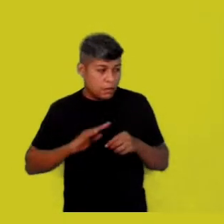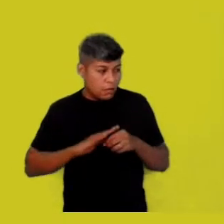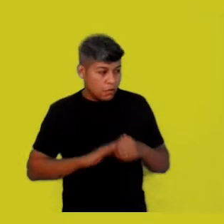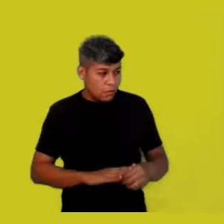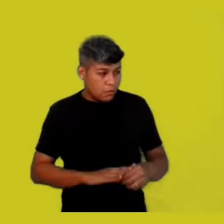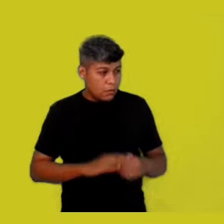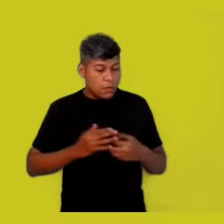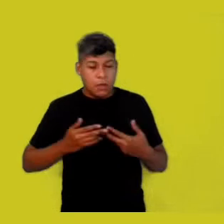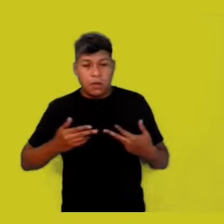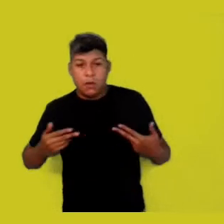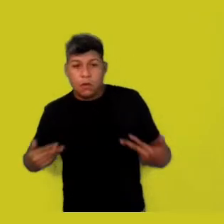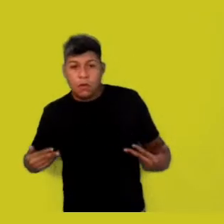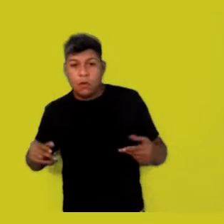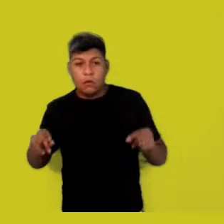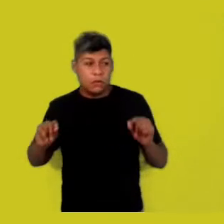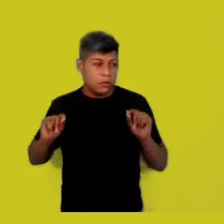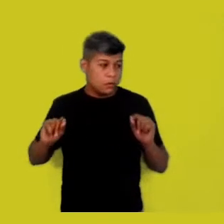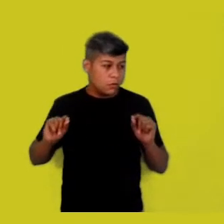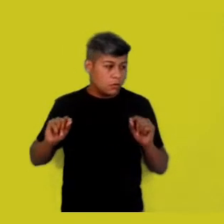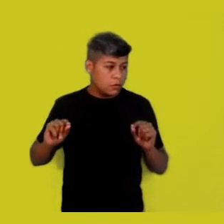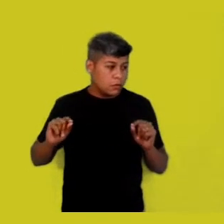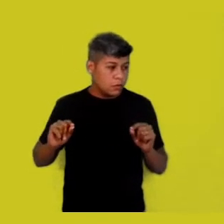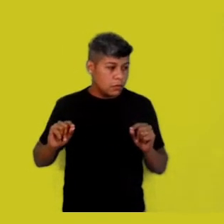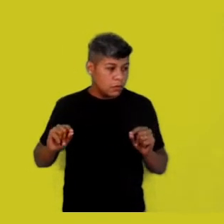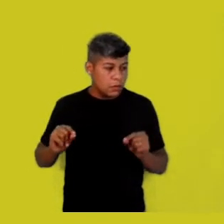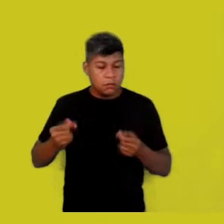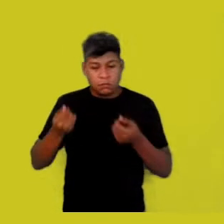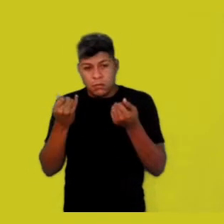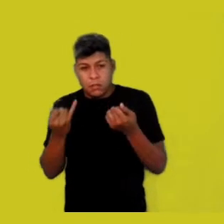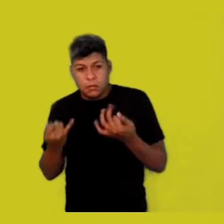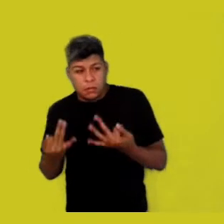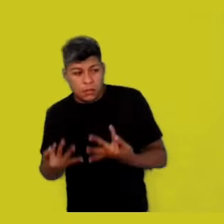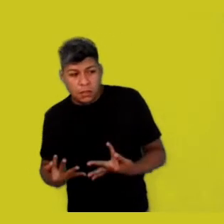in order to taxonomize, dominate...